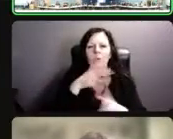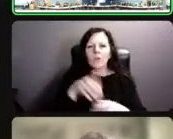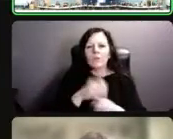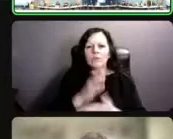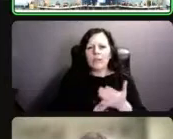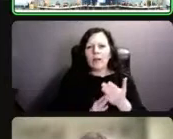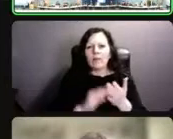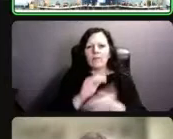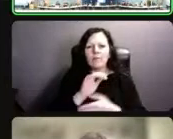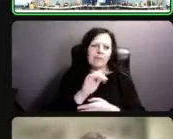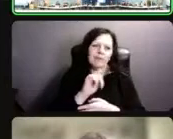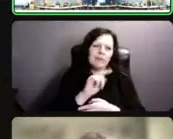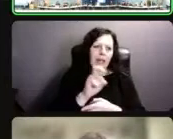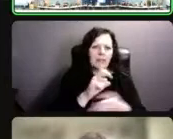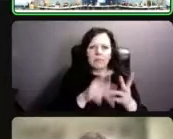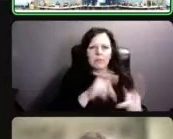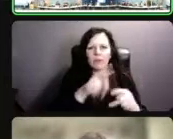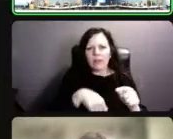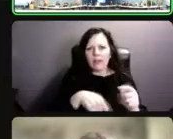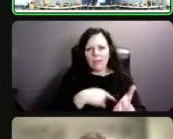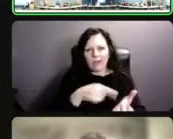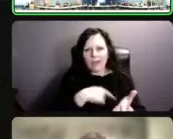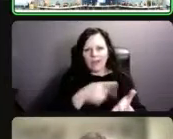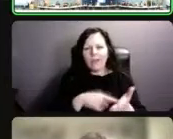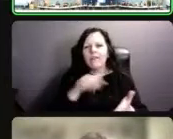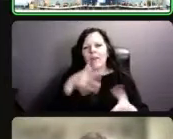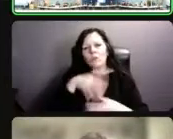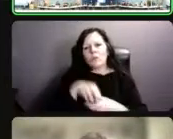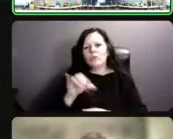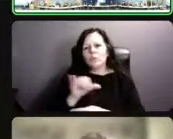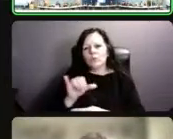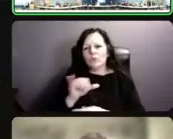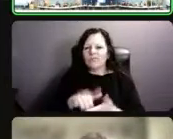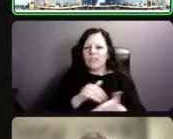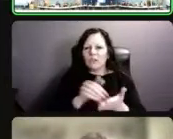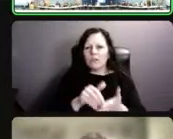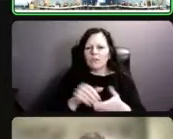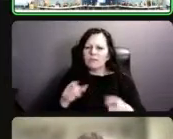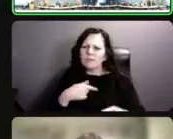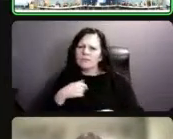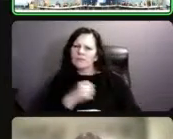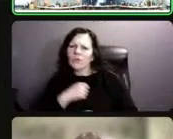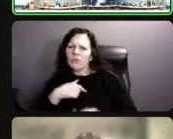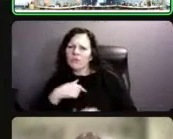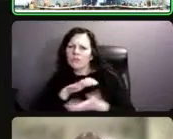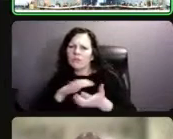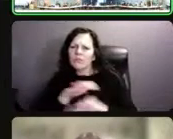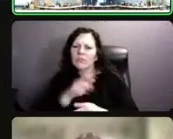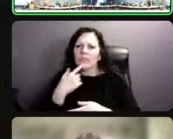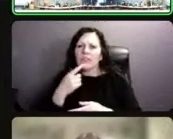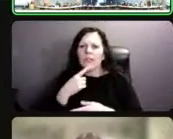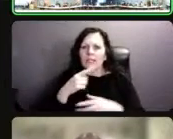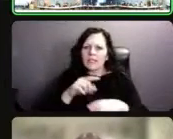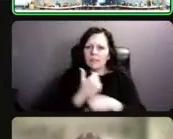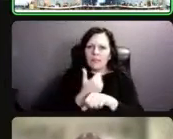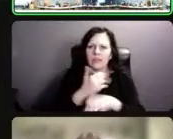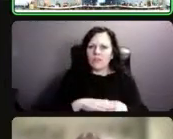LIKE THE PREVIOUS ONE MODEL. ALSO ACCOUNTS FOR SOME TAX THAT IS DELINQUENT WHERE THEY CAN'T